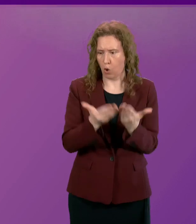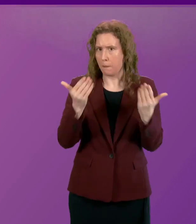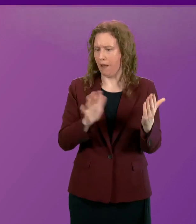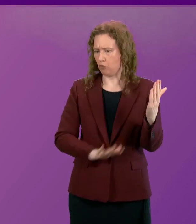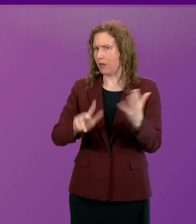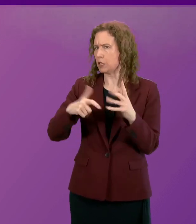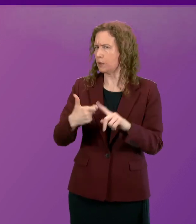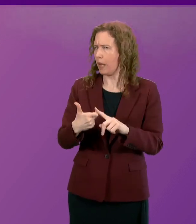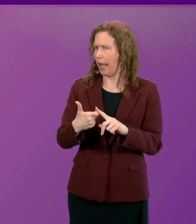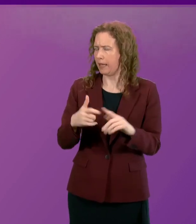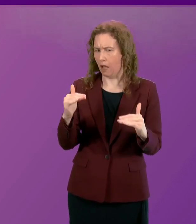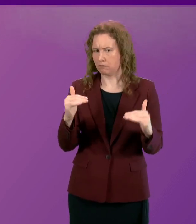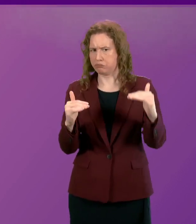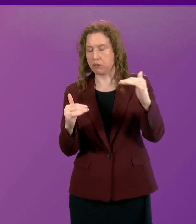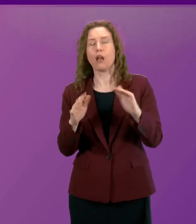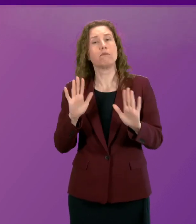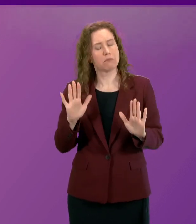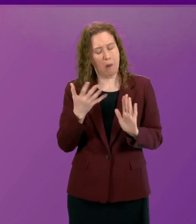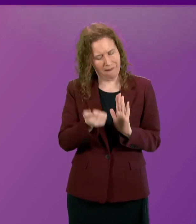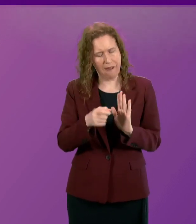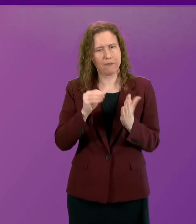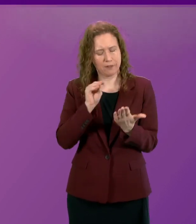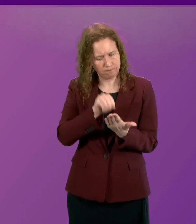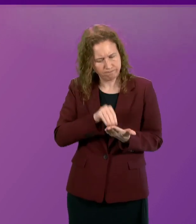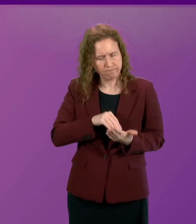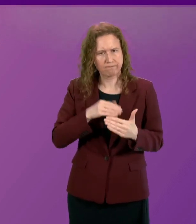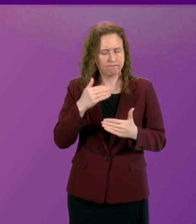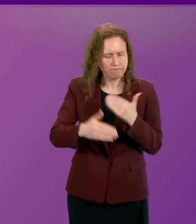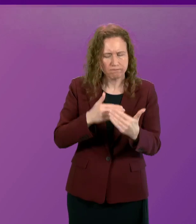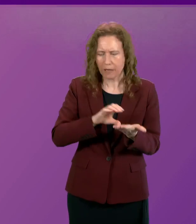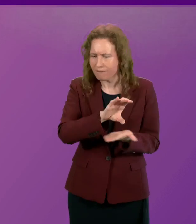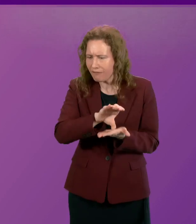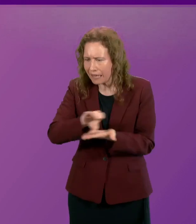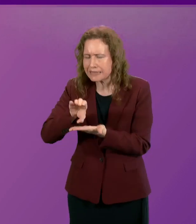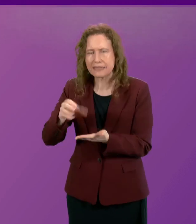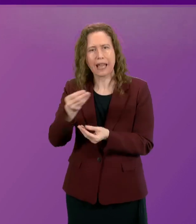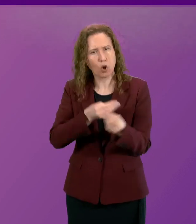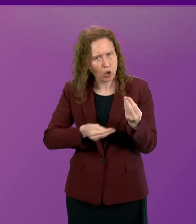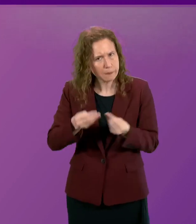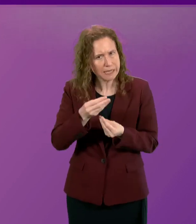As a Government, we take a number of steps to invest in the economy. We are supporting